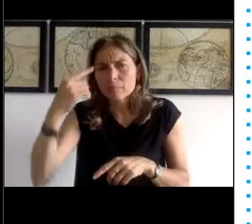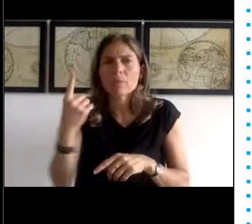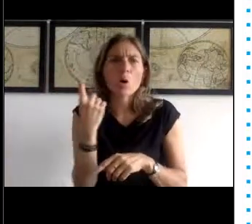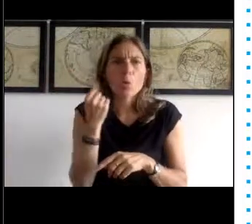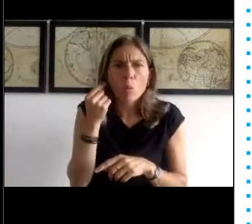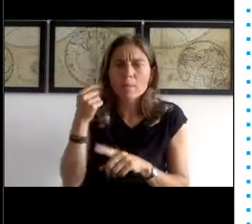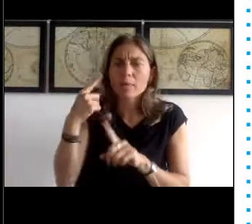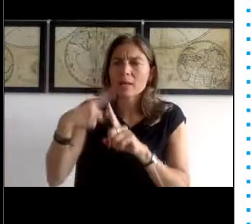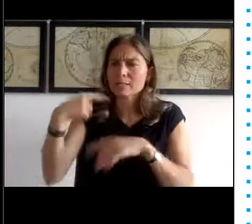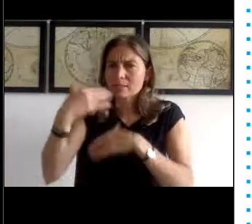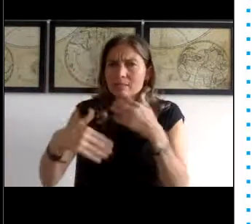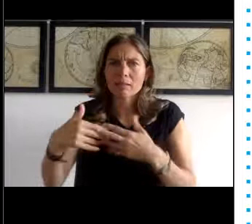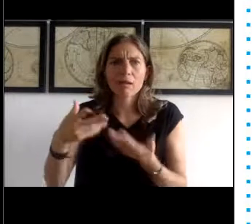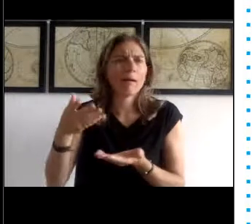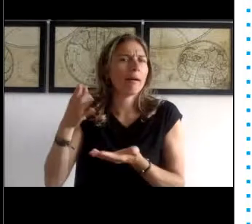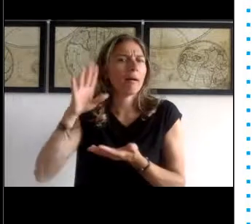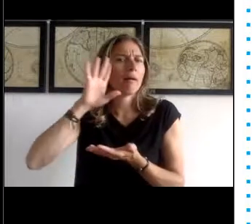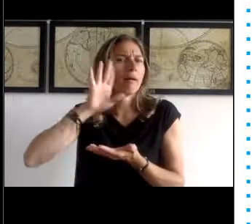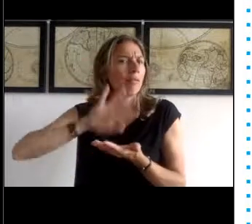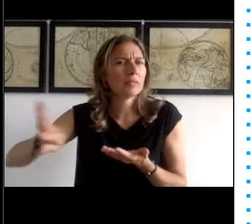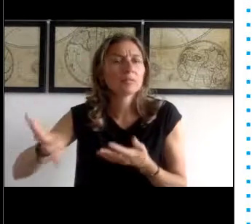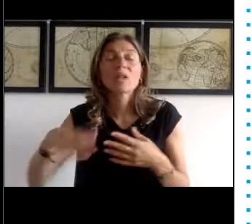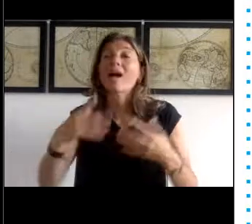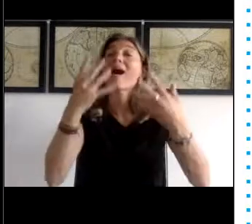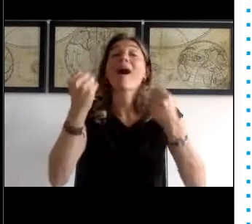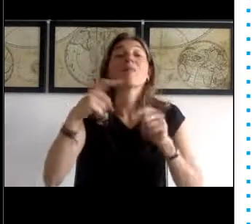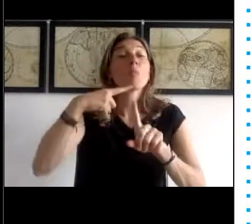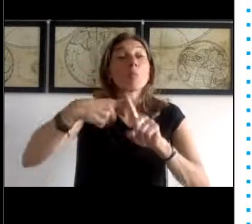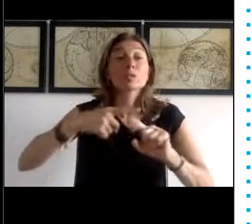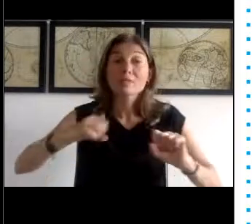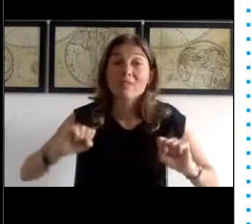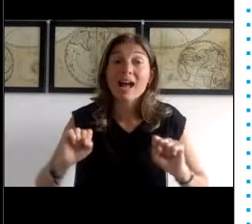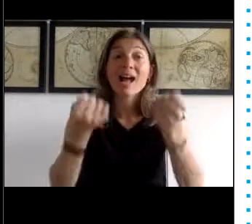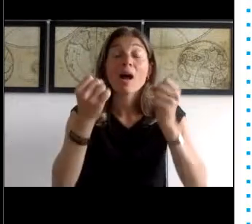with disability degree of more than 70%